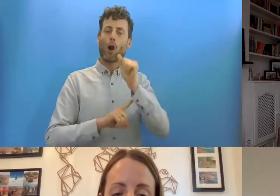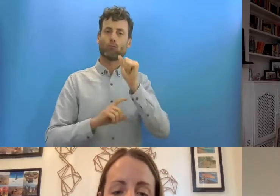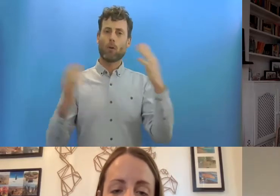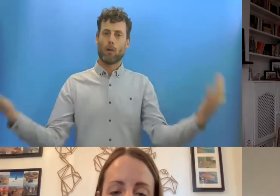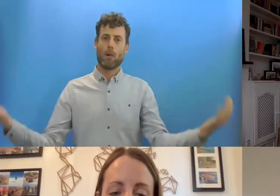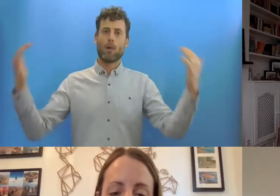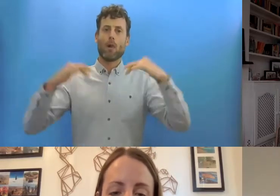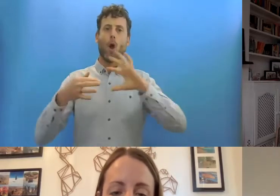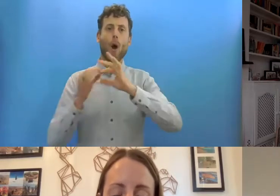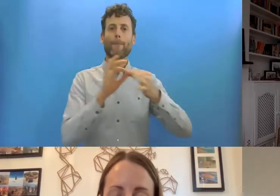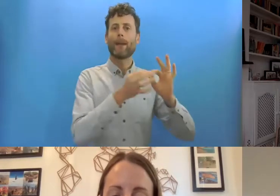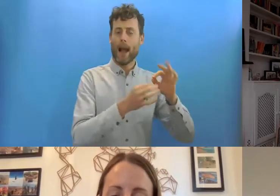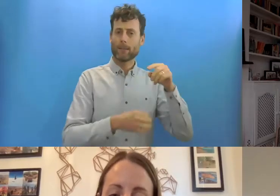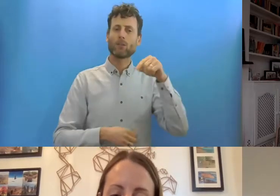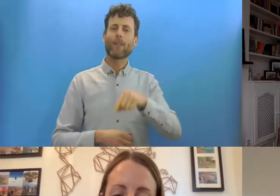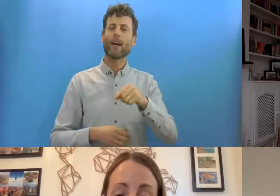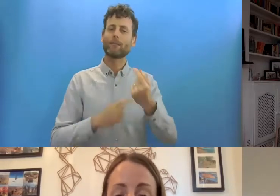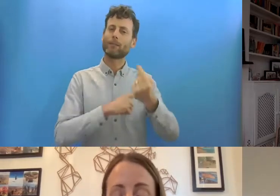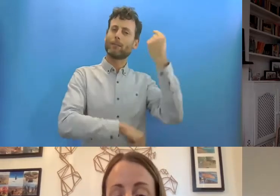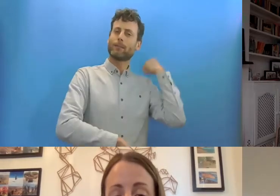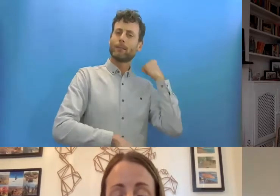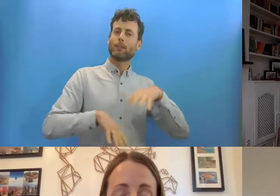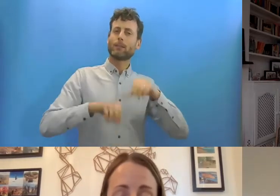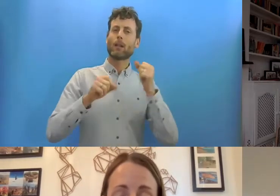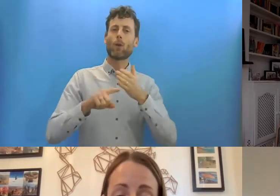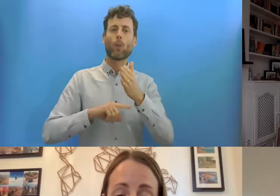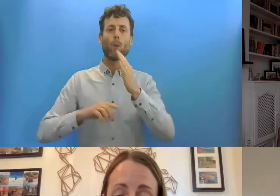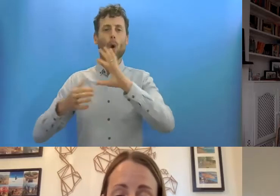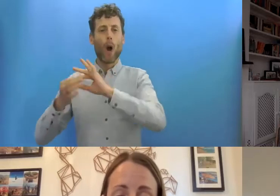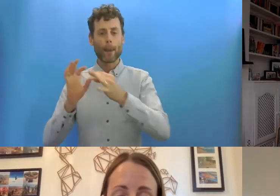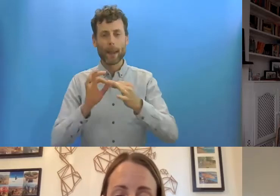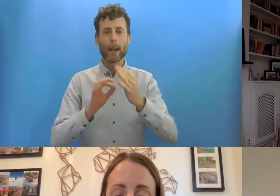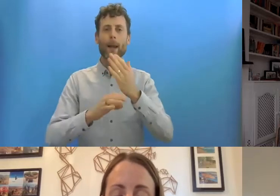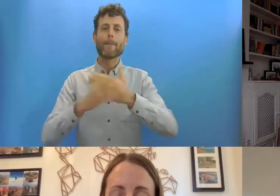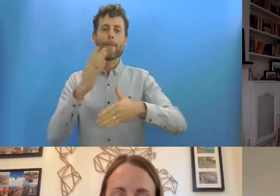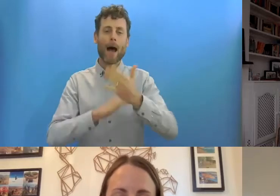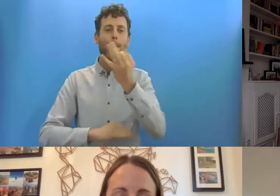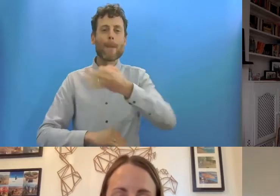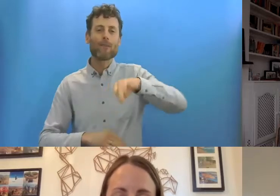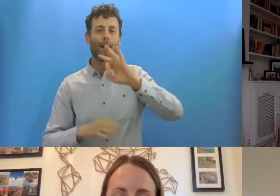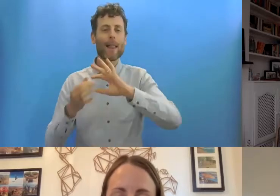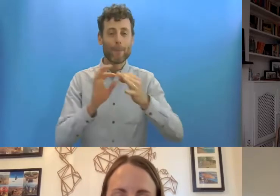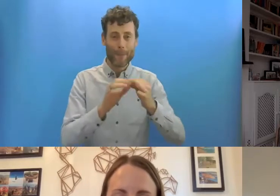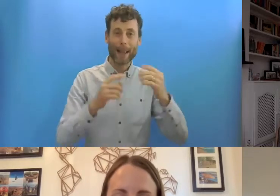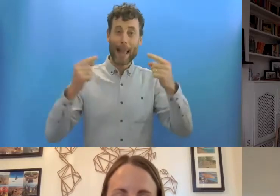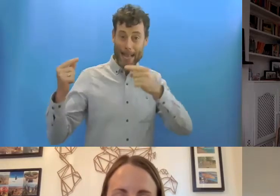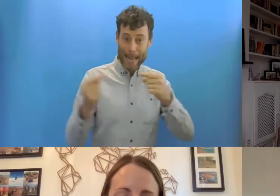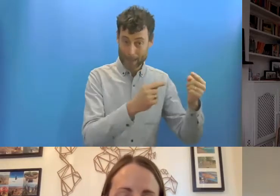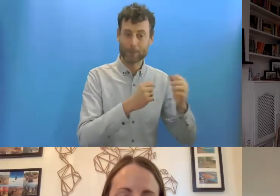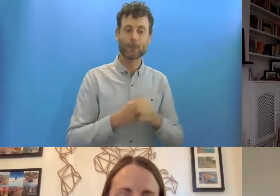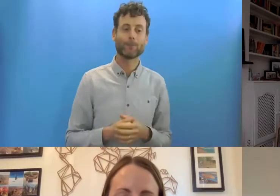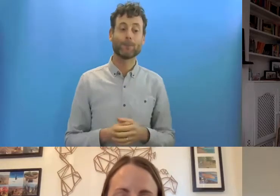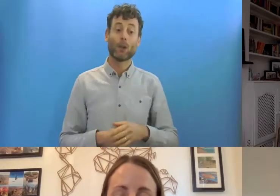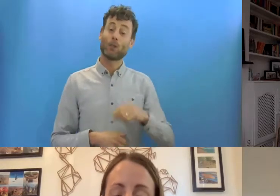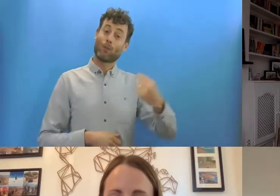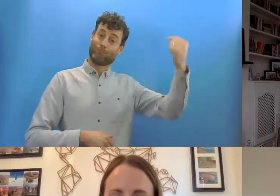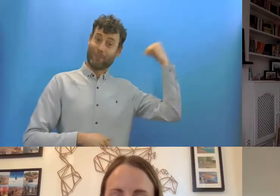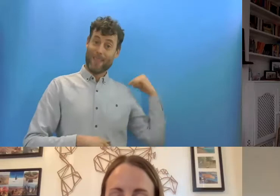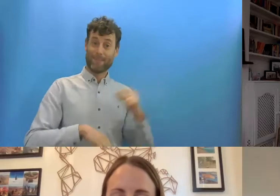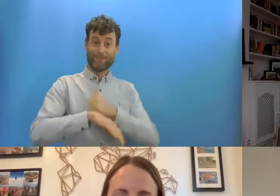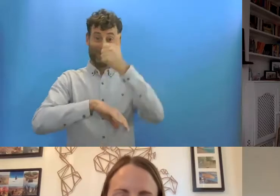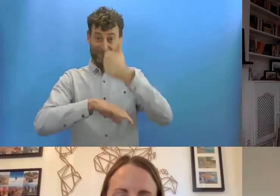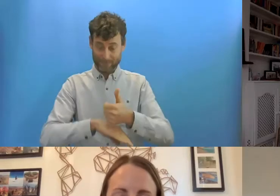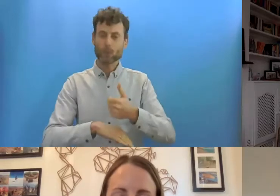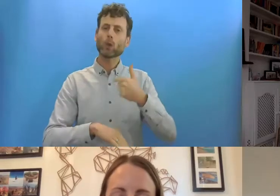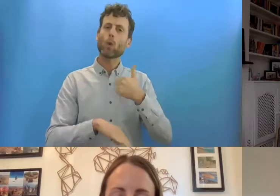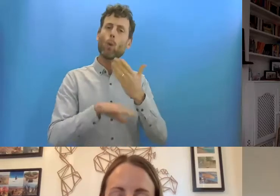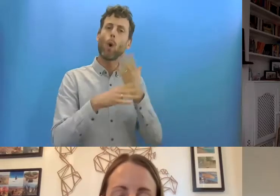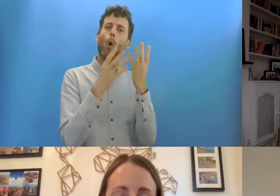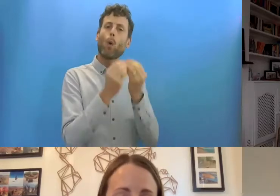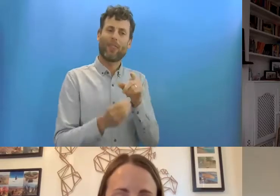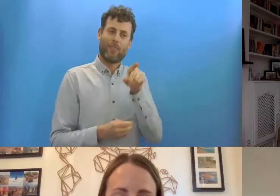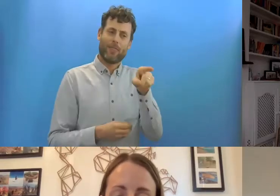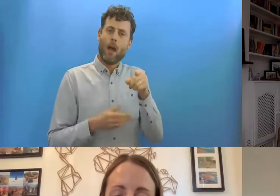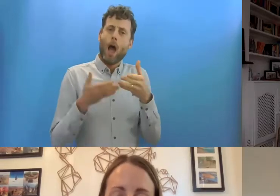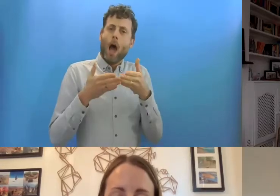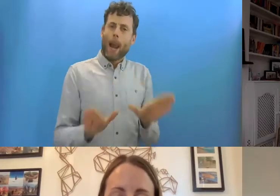the London 2012 Olympic and Paralympic Games, and we have been part of it from the start, which has been wonderful.